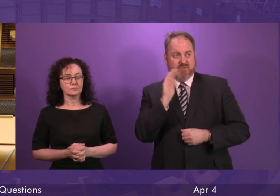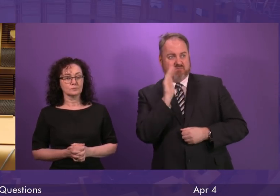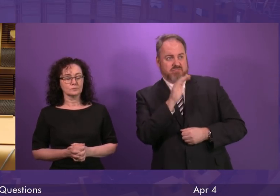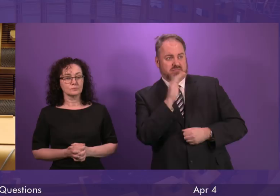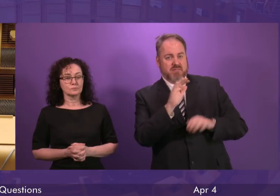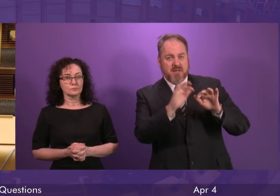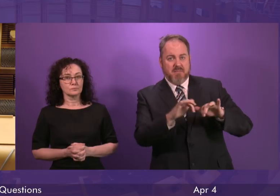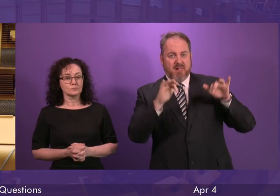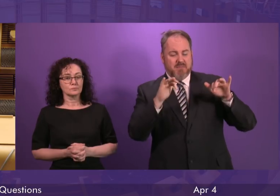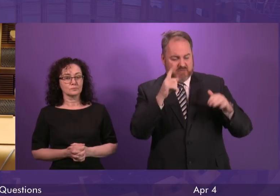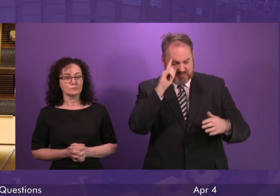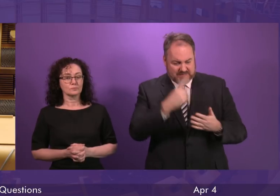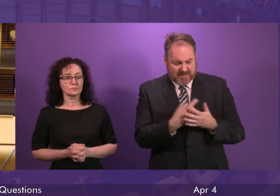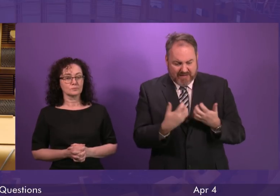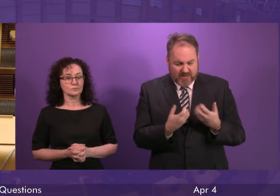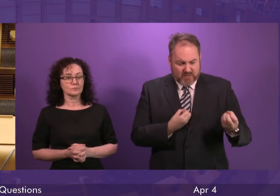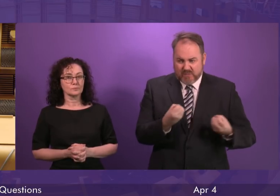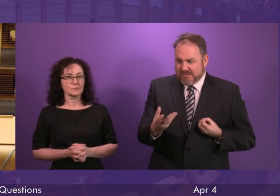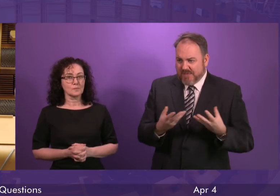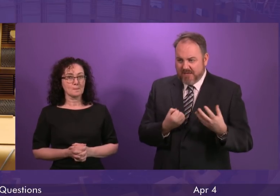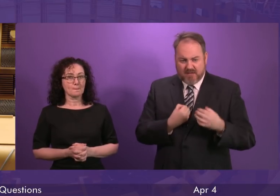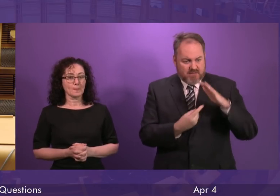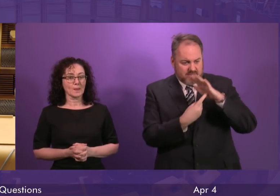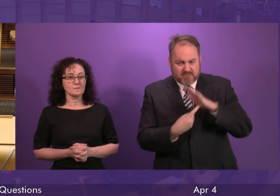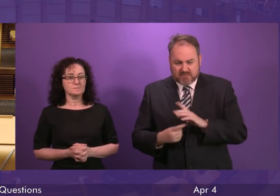to reassess our spending priorities.”